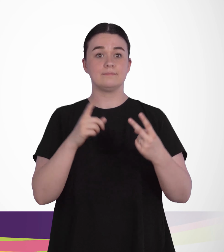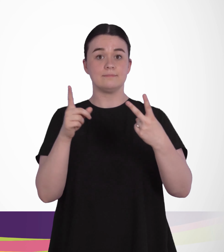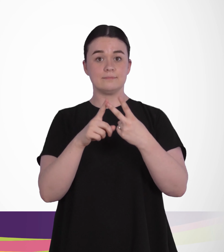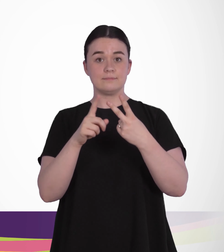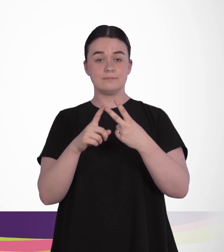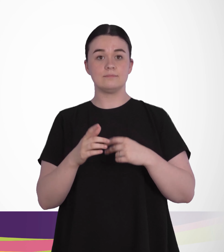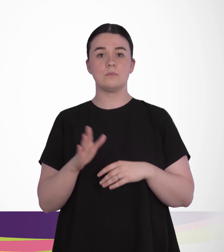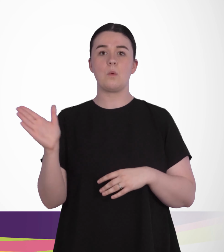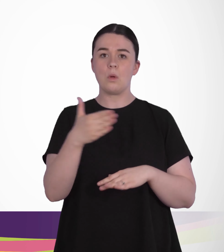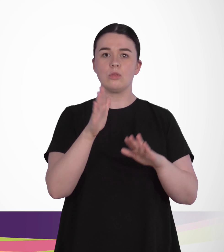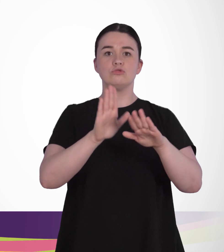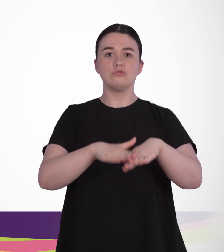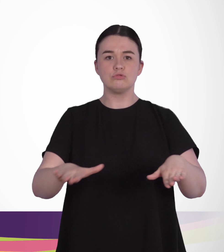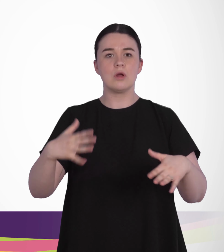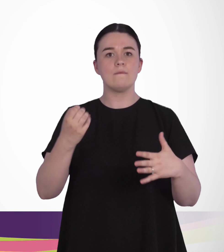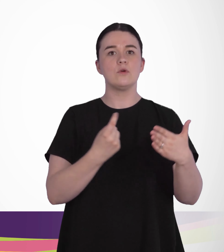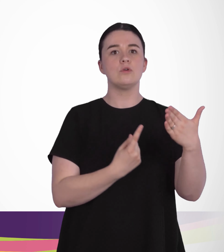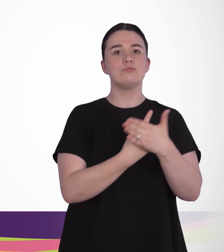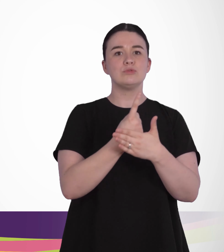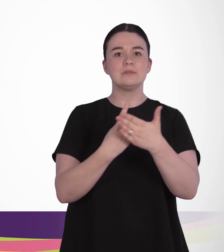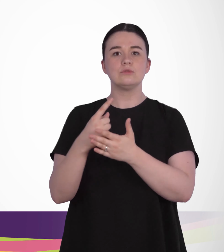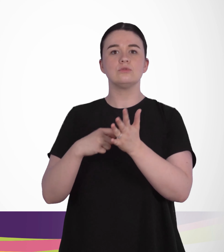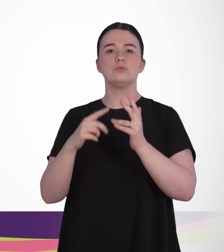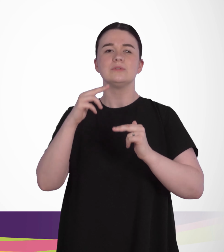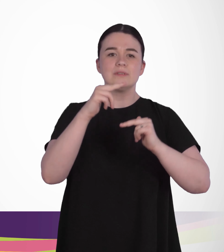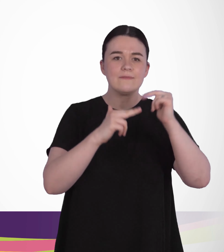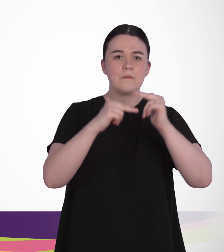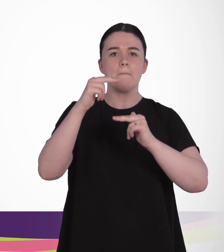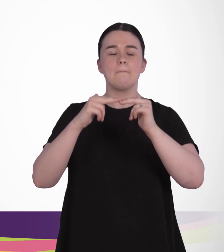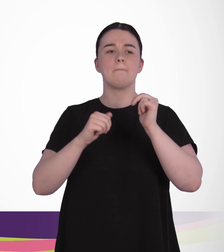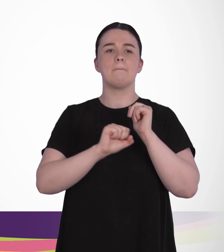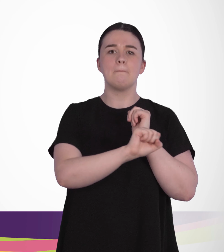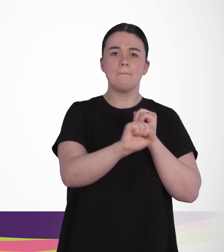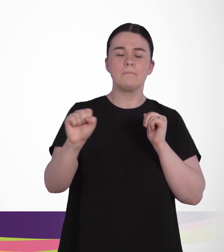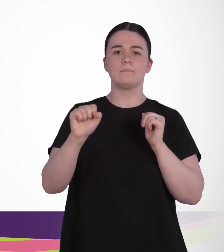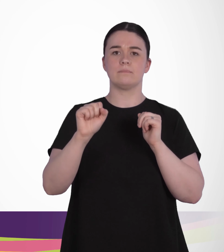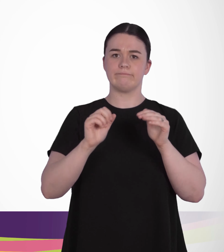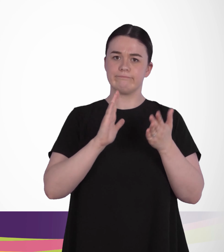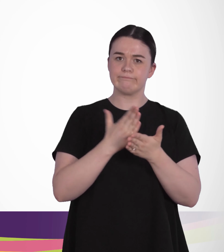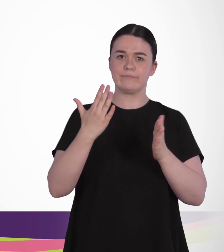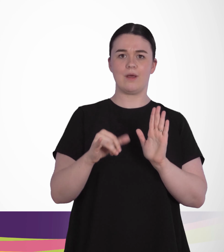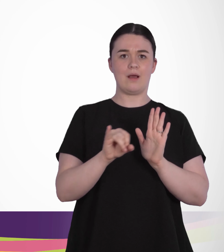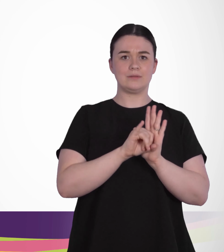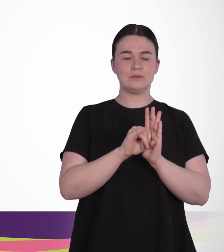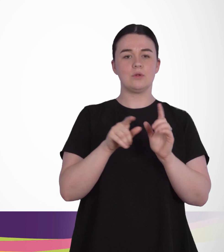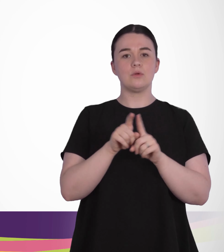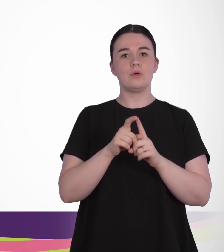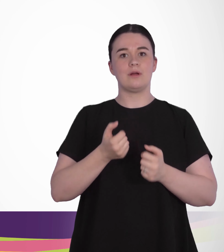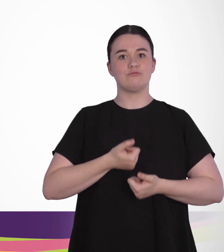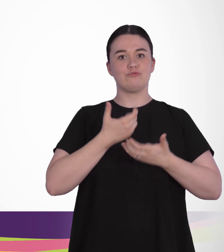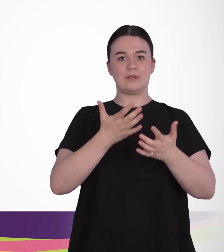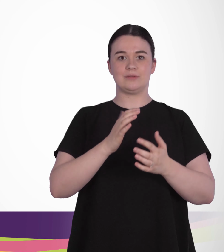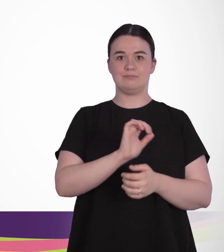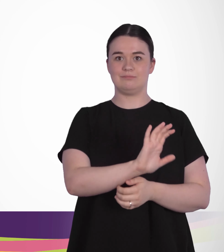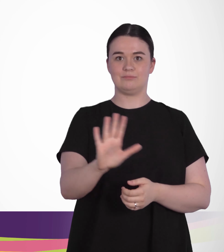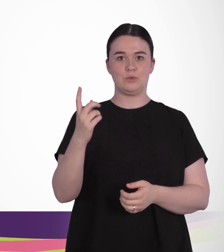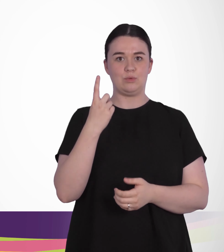• All children have the opportunities to develop and express their identity, to enjoy their childhoods